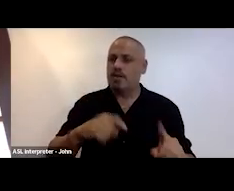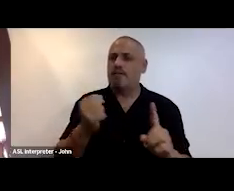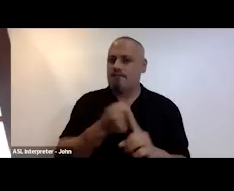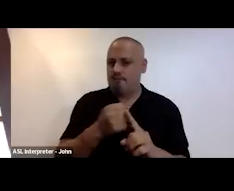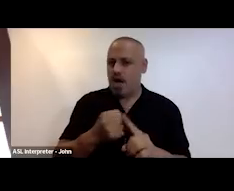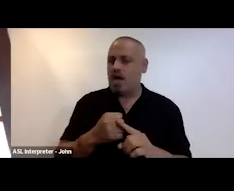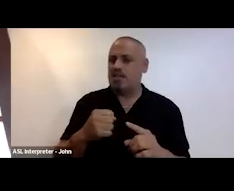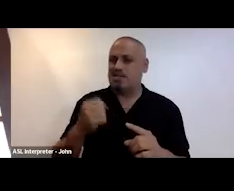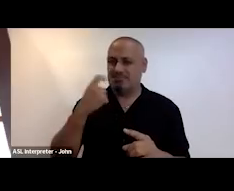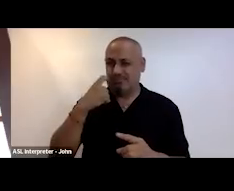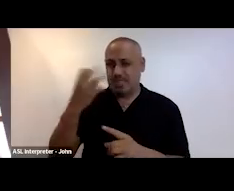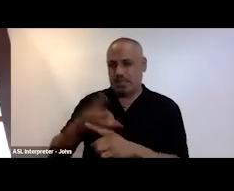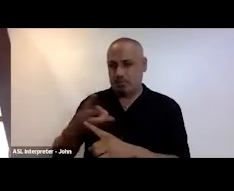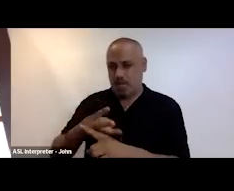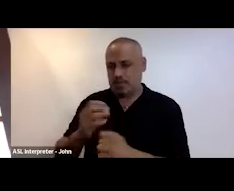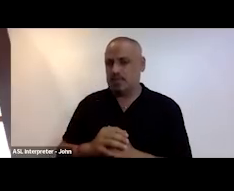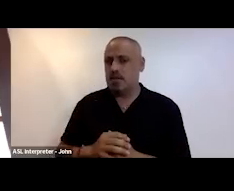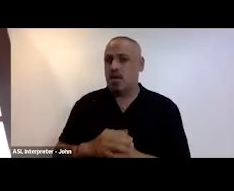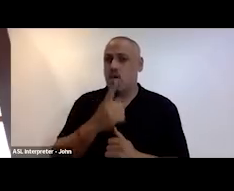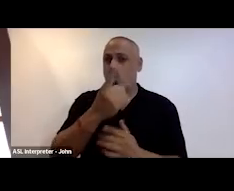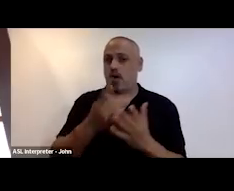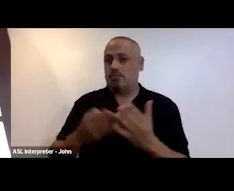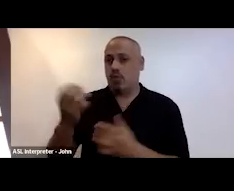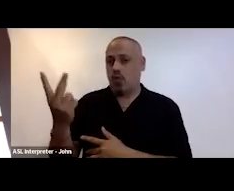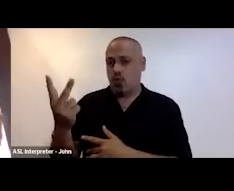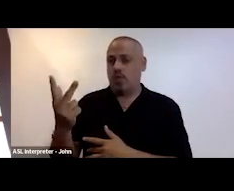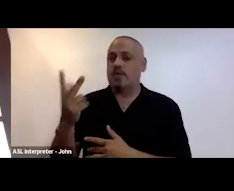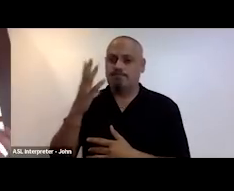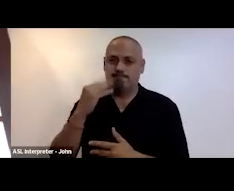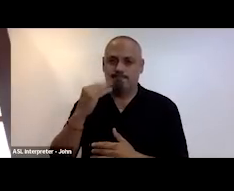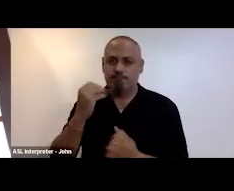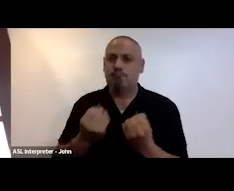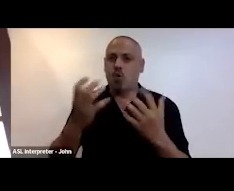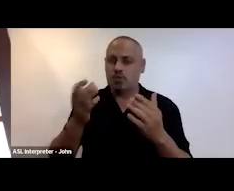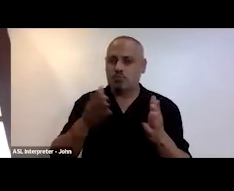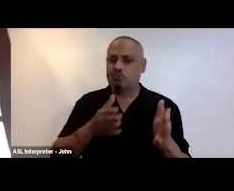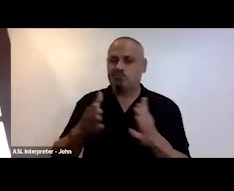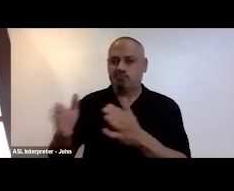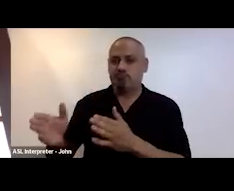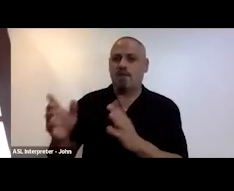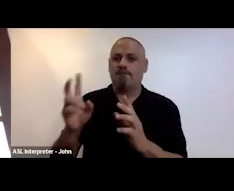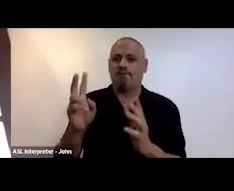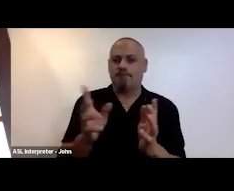just in the past six months. And one in three of them reported experiencing multiple forms of victimization in the last six months.